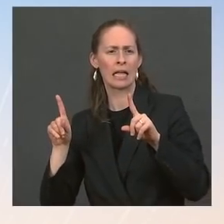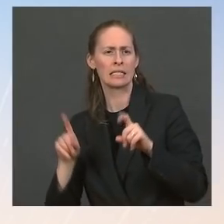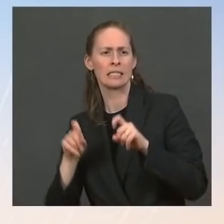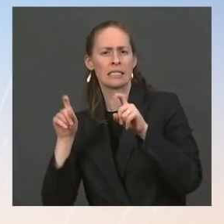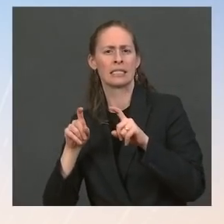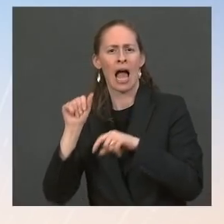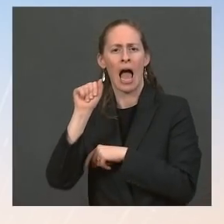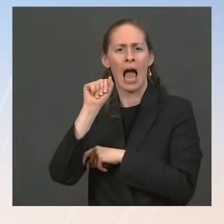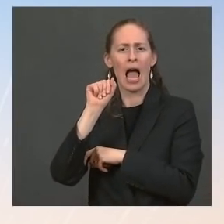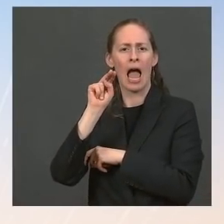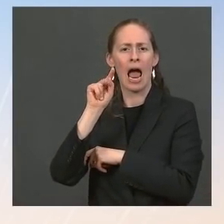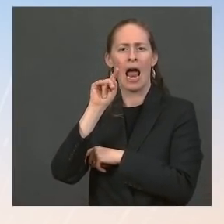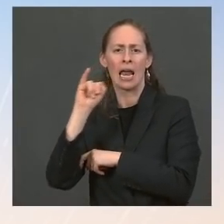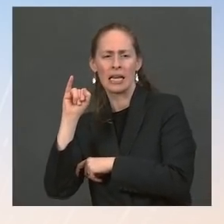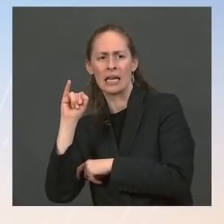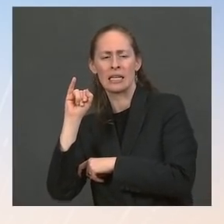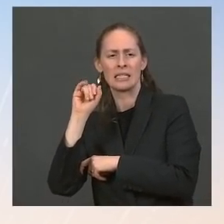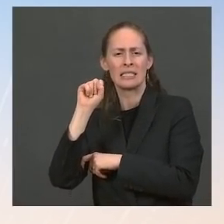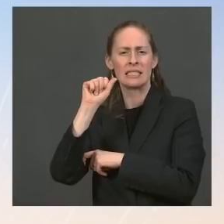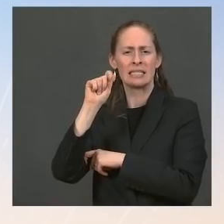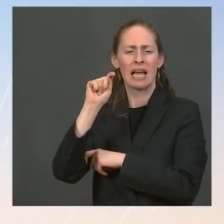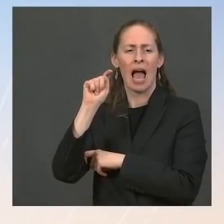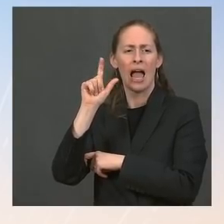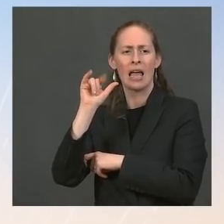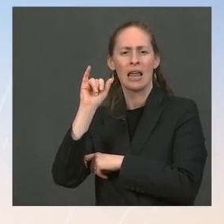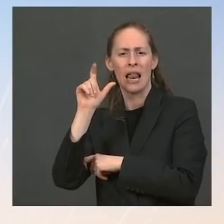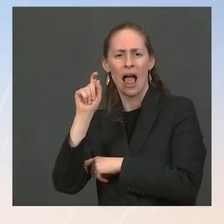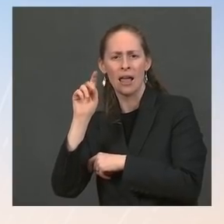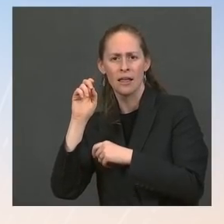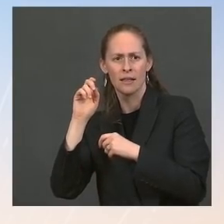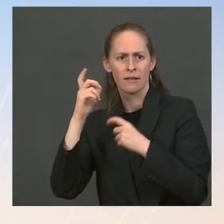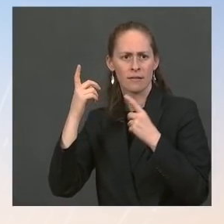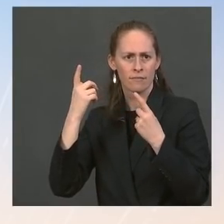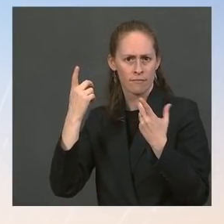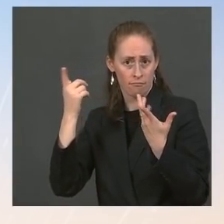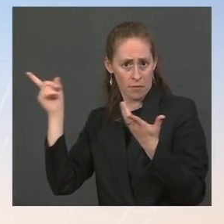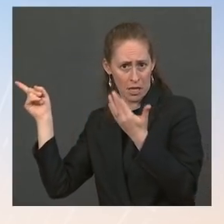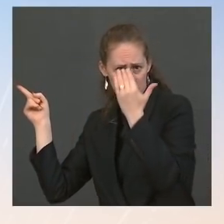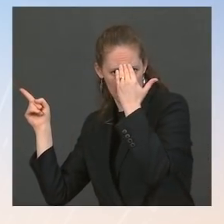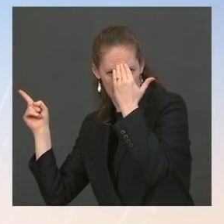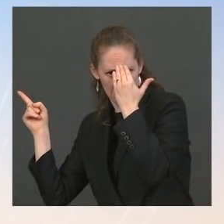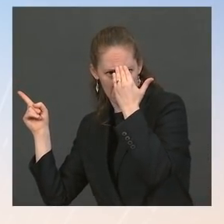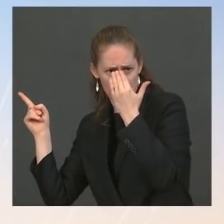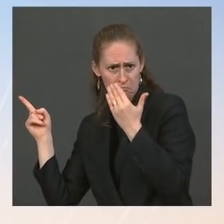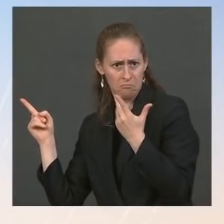I'm wondering if the President has been briefed on that at all and if the White House has a response beyond what we heard from --